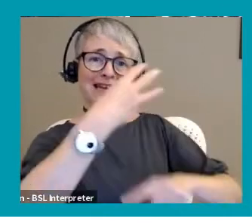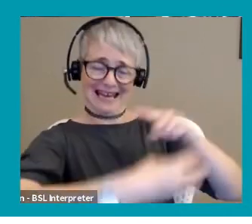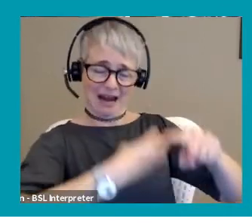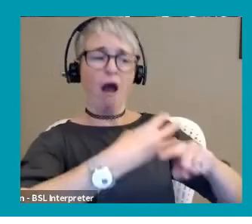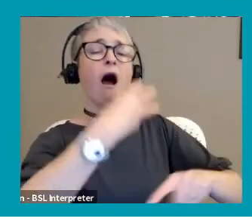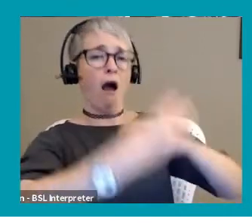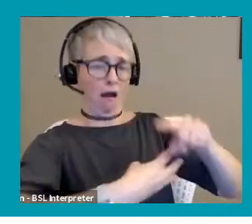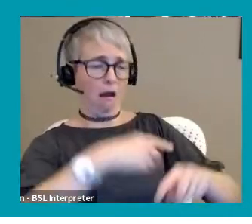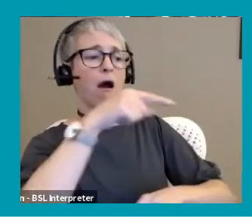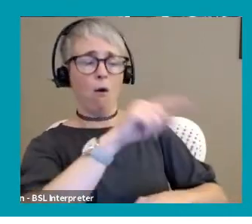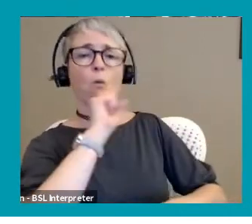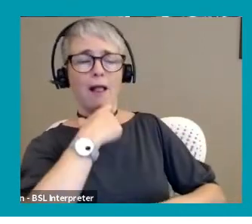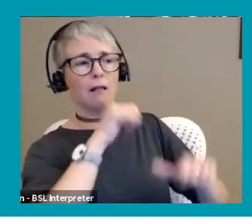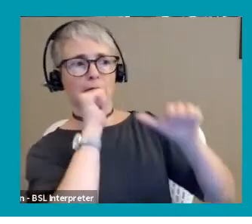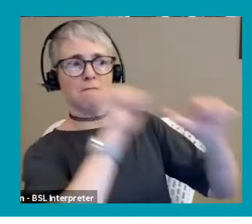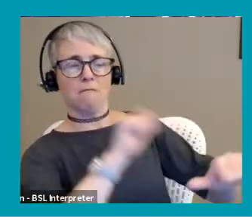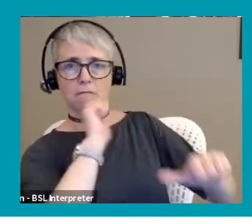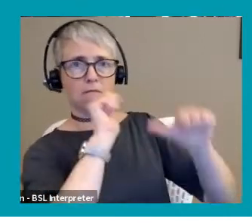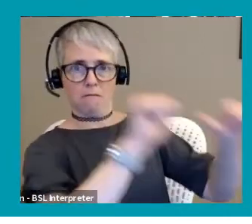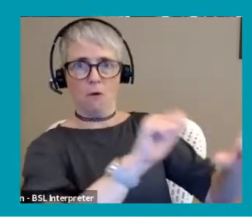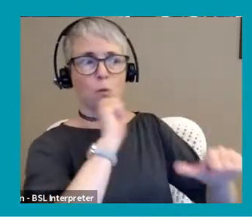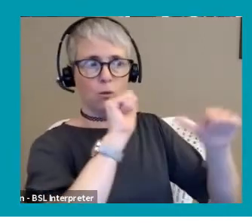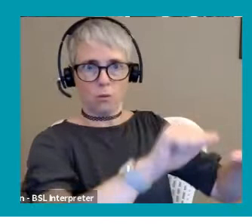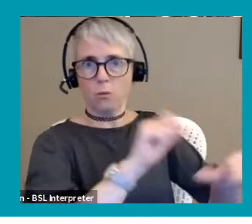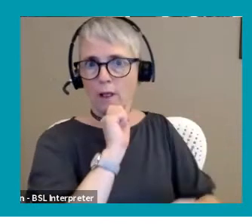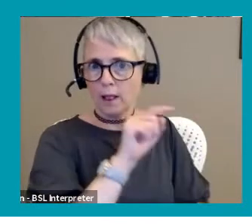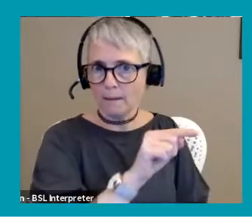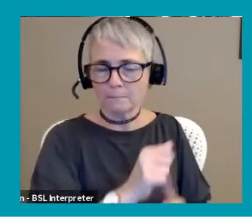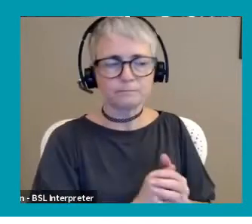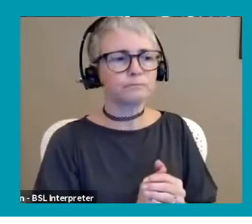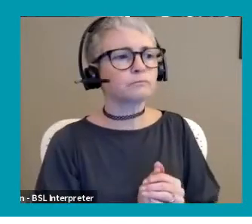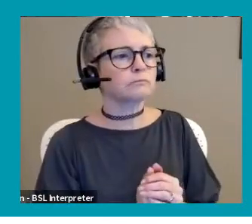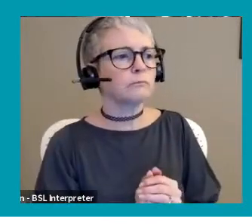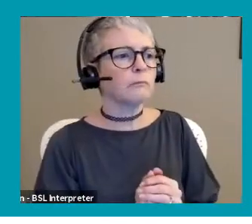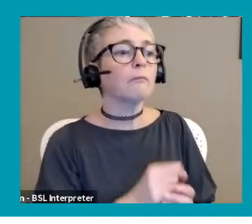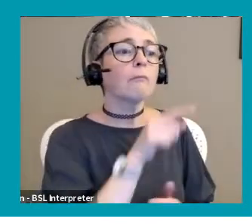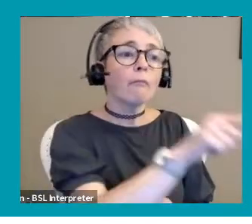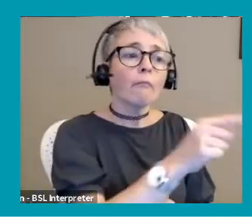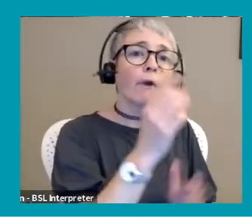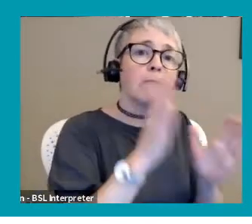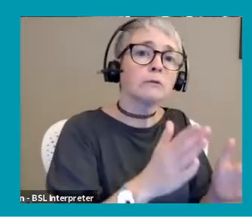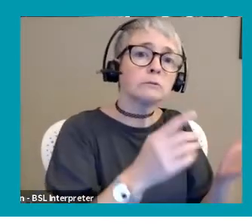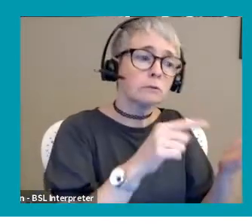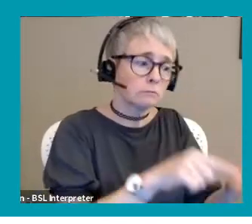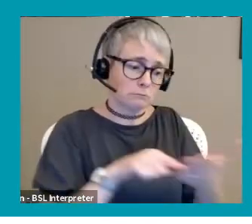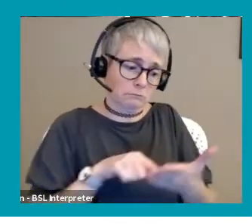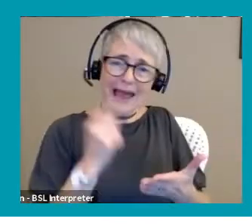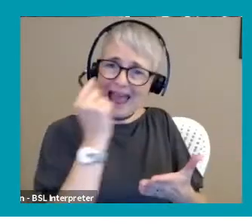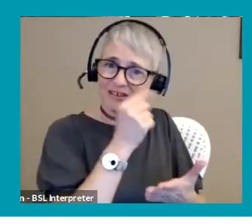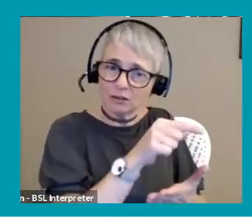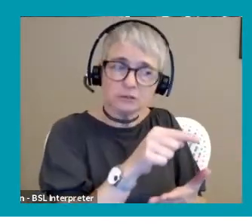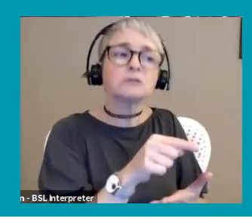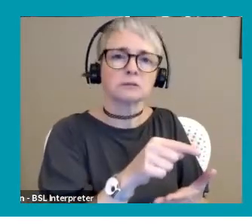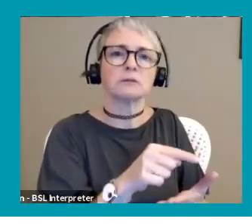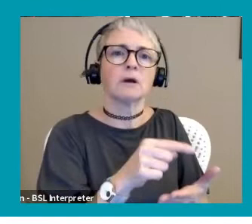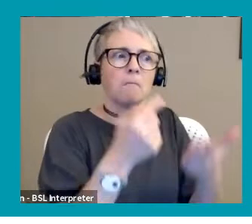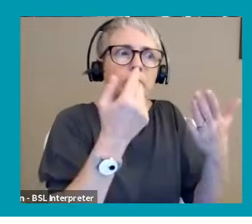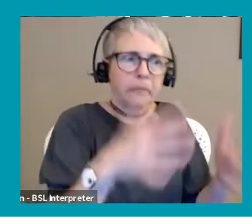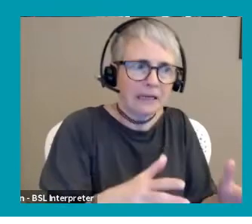and they have to provide evidence and you can find a list on line.